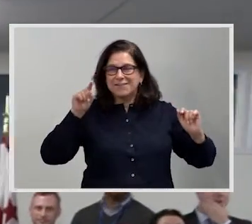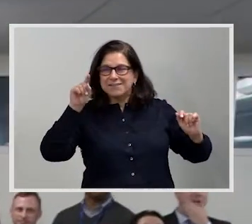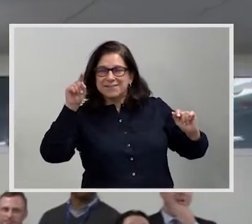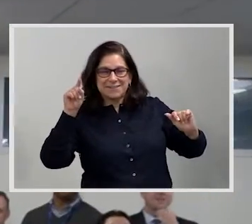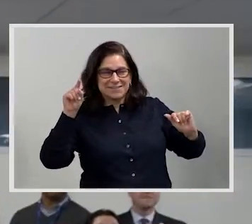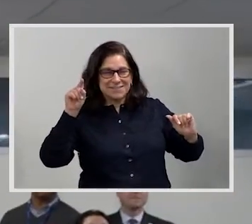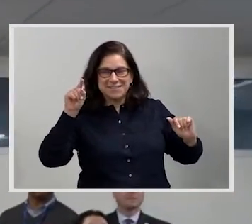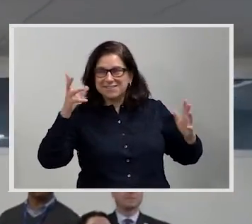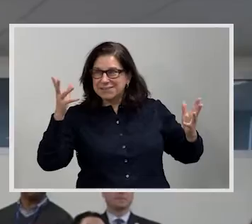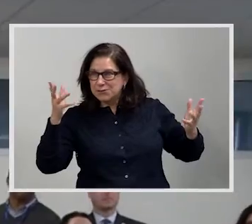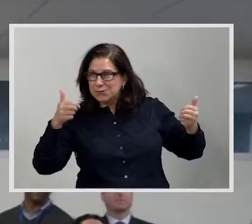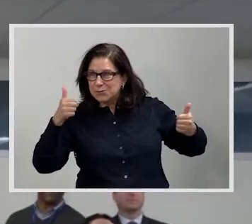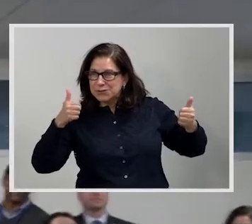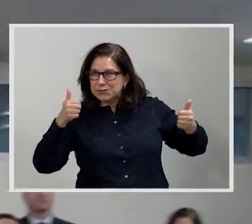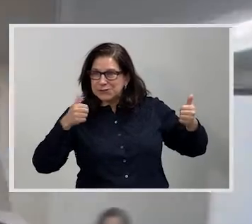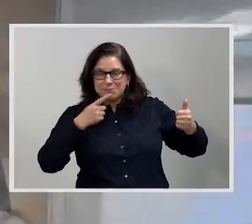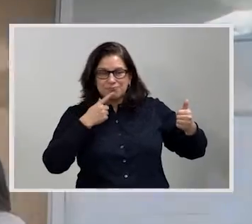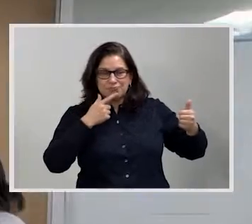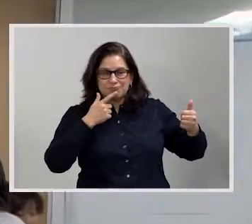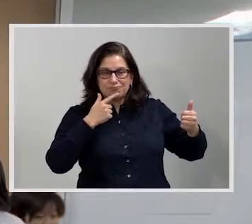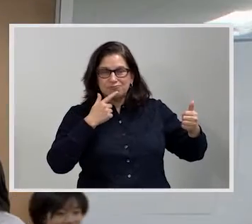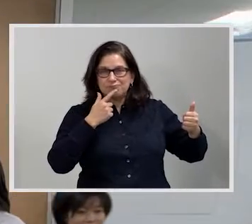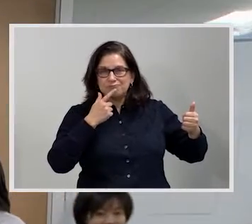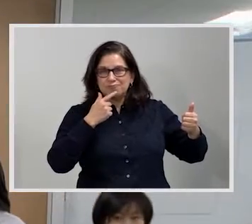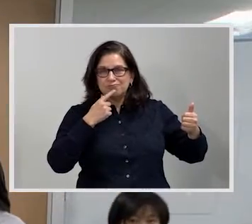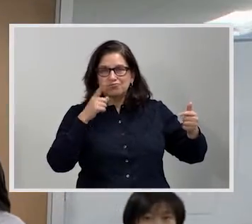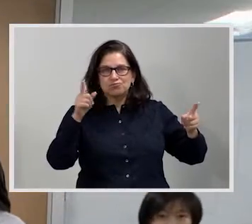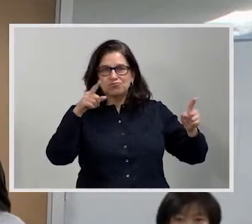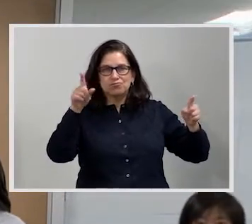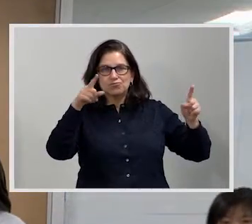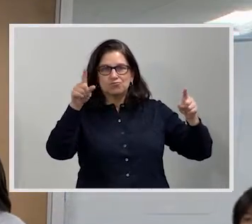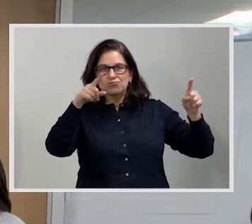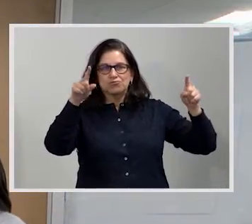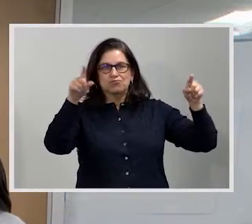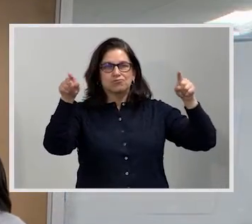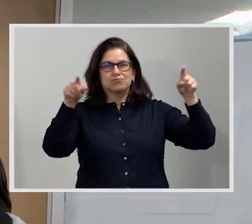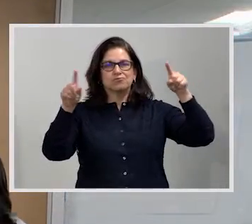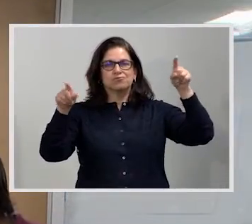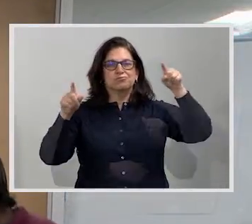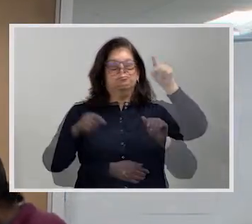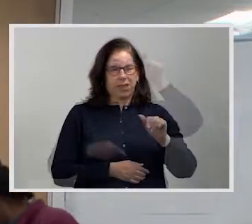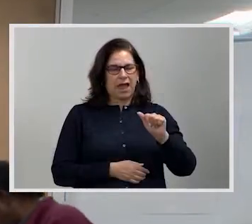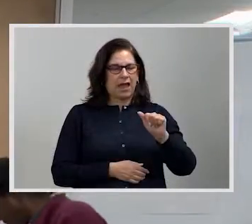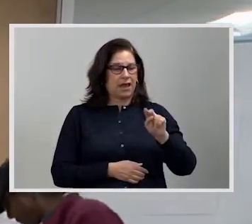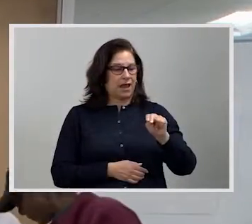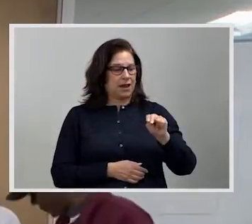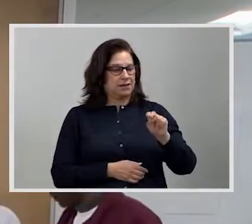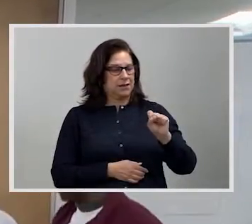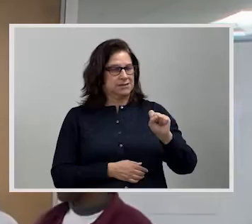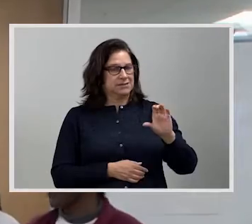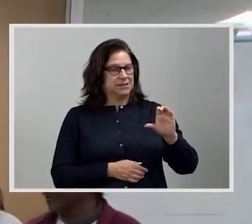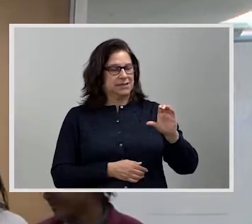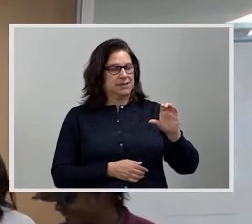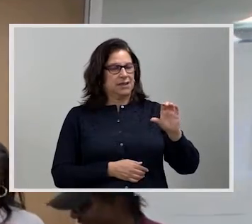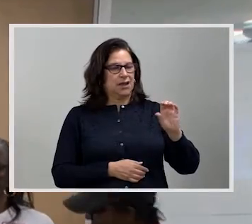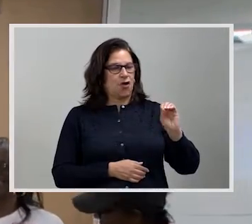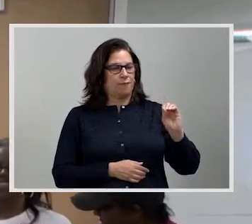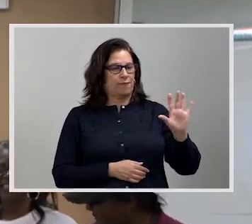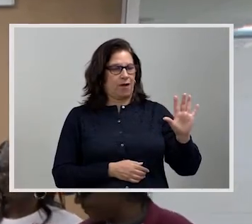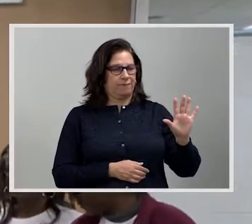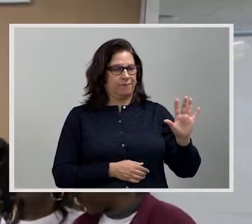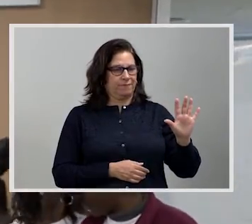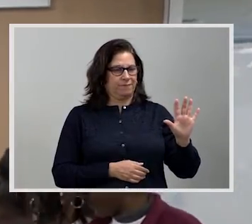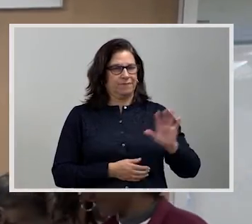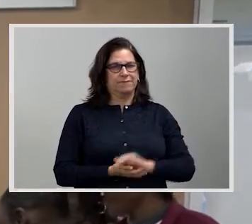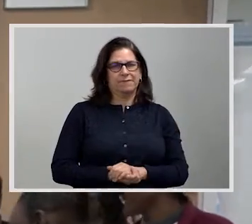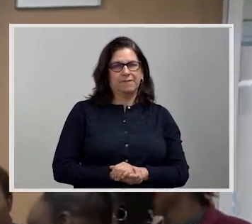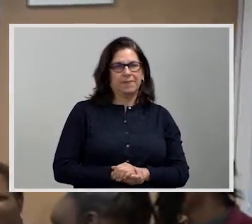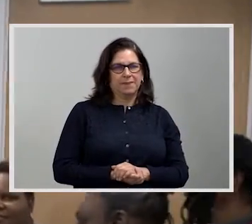I'D LIKE MY TEAM MEMBERS TO STAND.